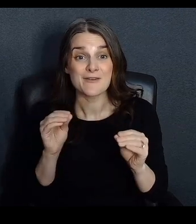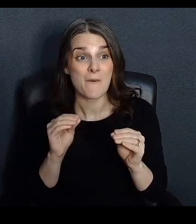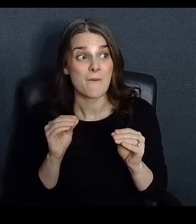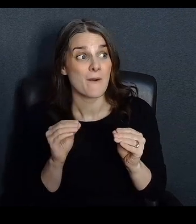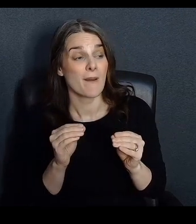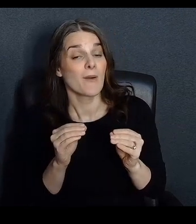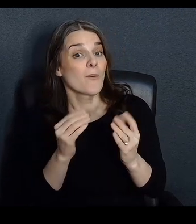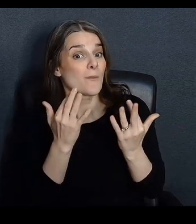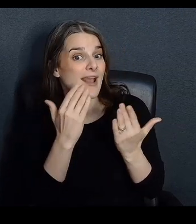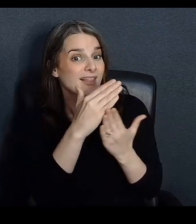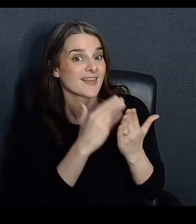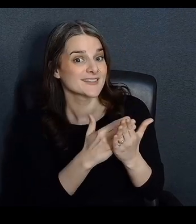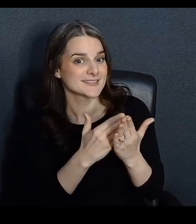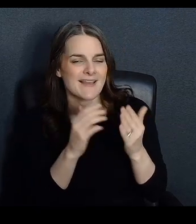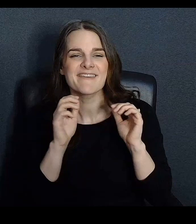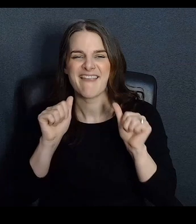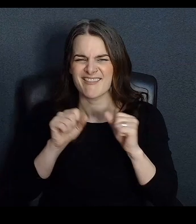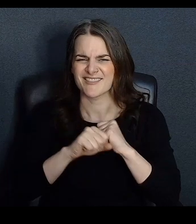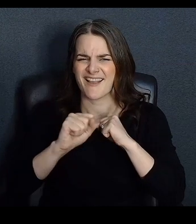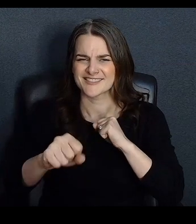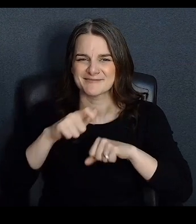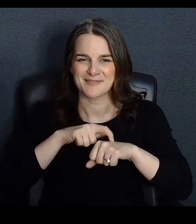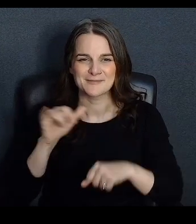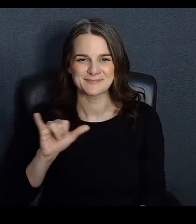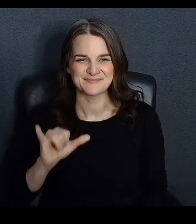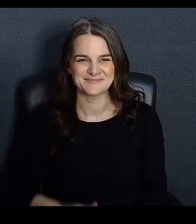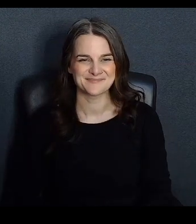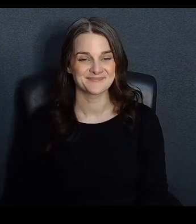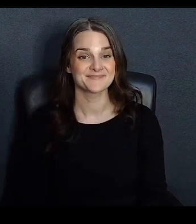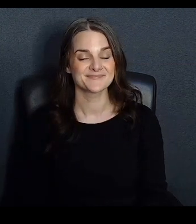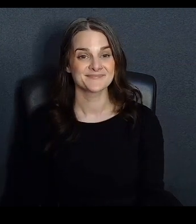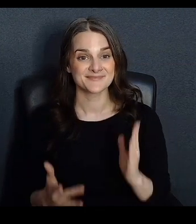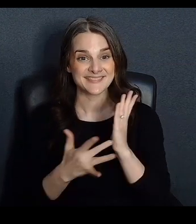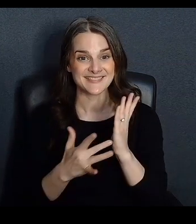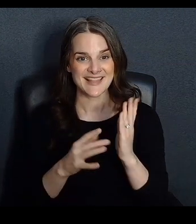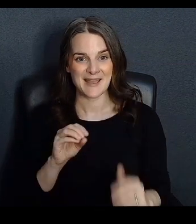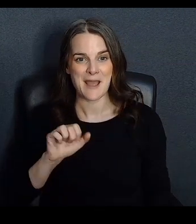offer an extension as well. And TechOWL staff are available for support